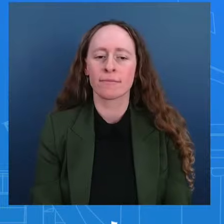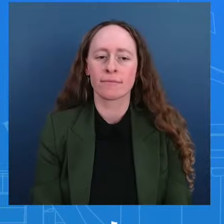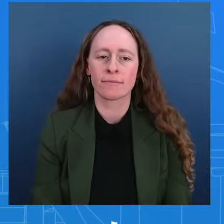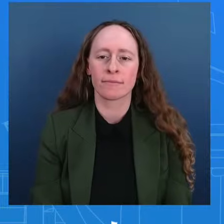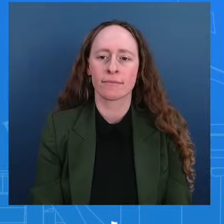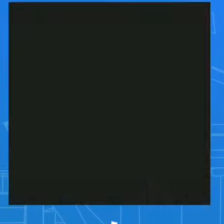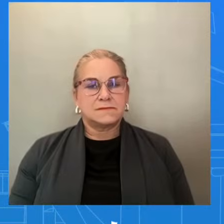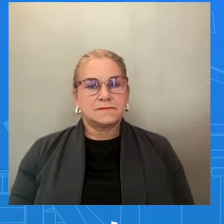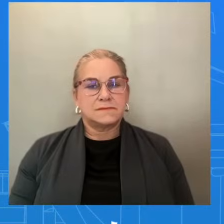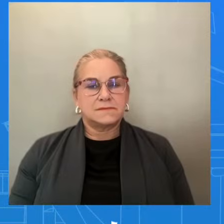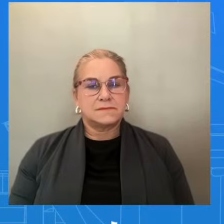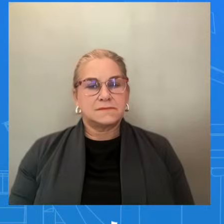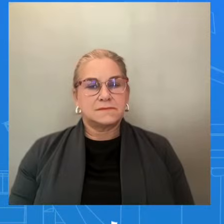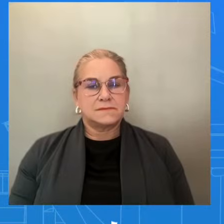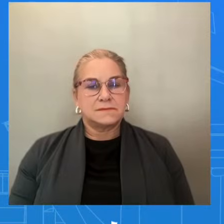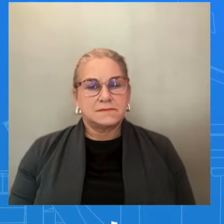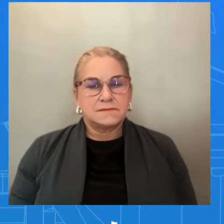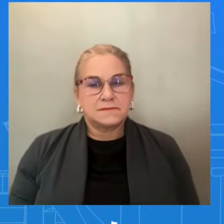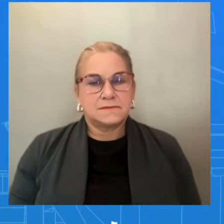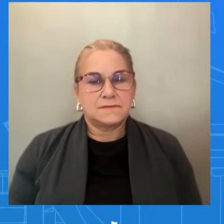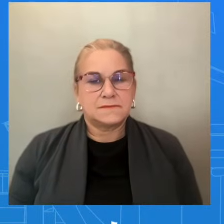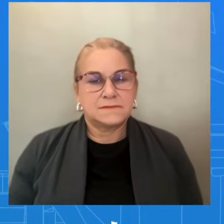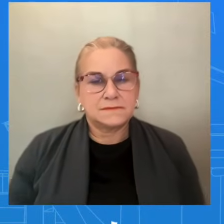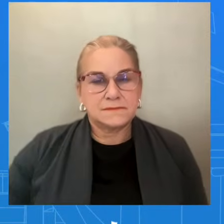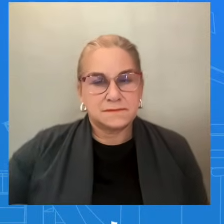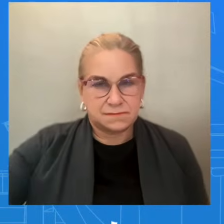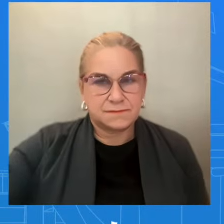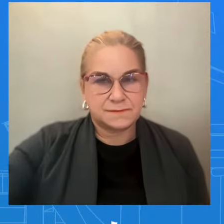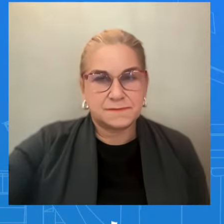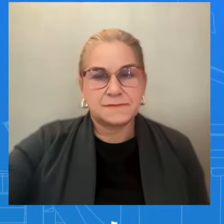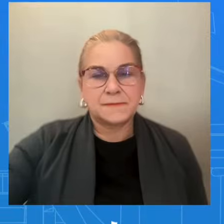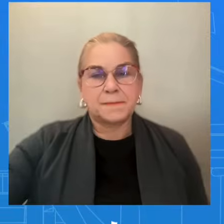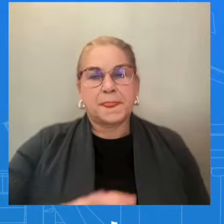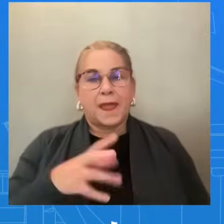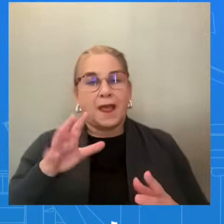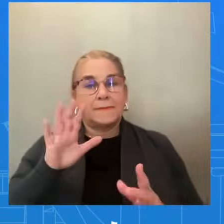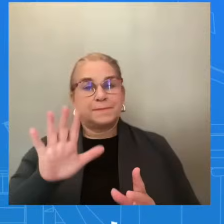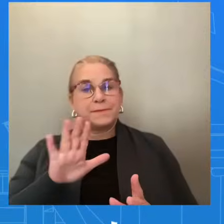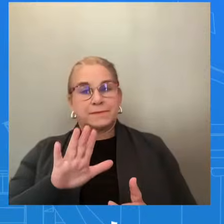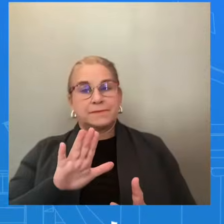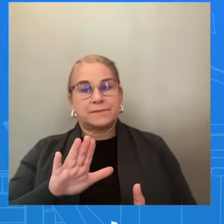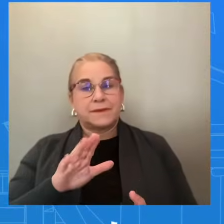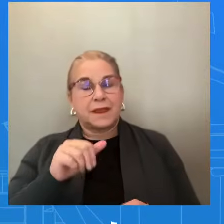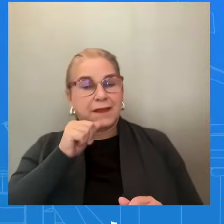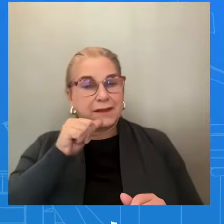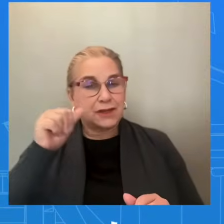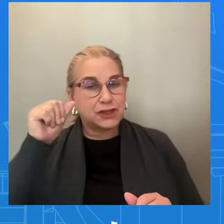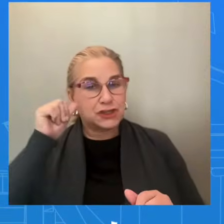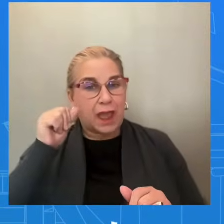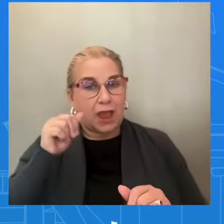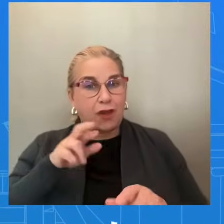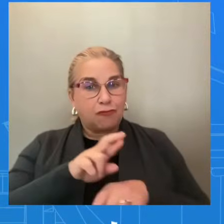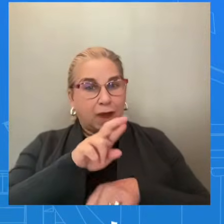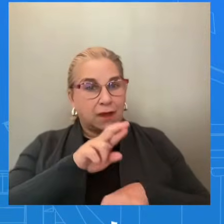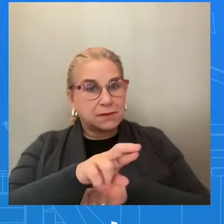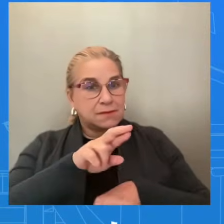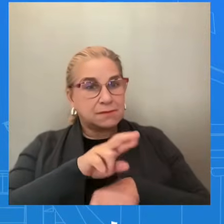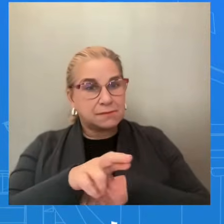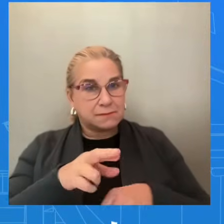you know, what category did they fall into? Acceptable or -- Ms. Jean-Pierre: Look, I’m not going to get into characterizing each of these strikes.